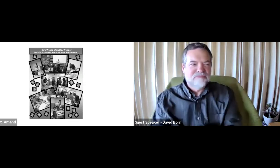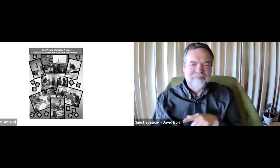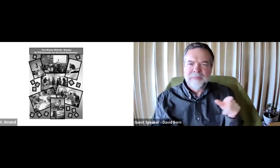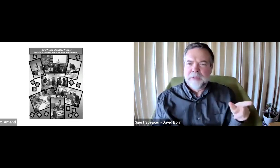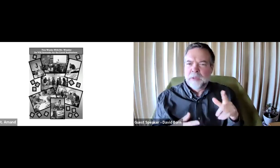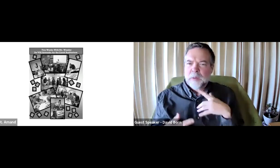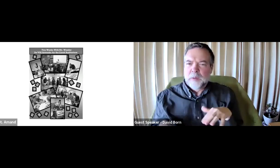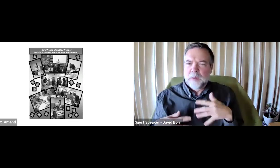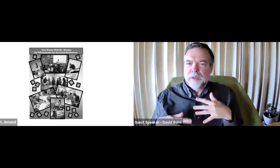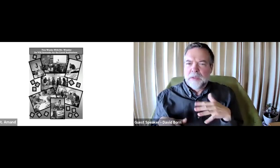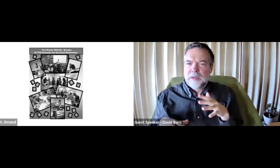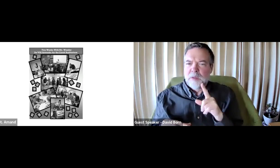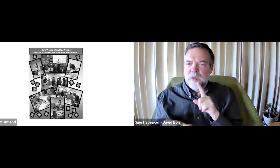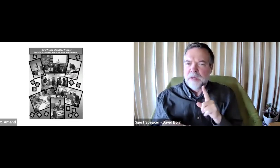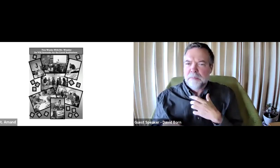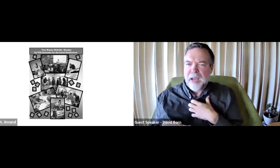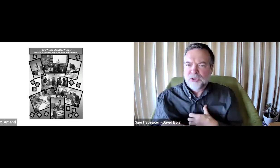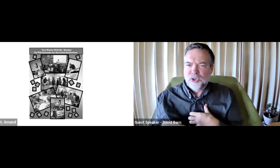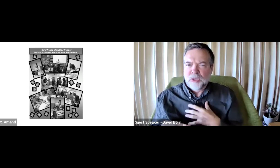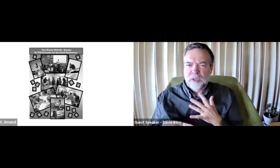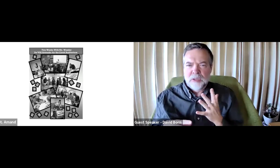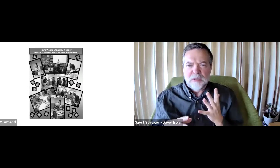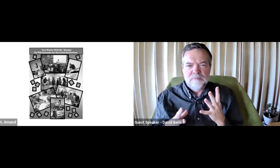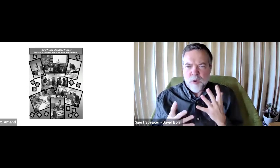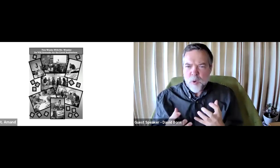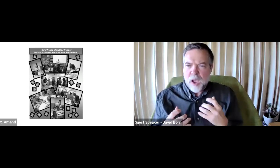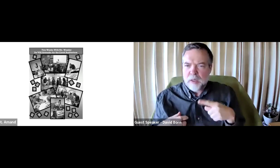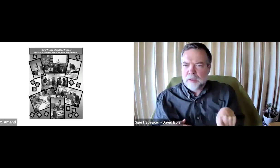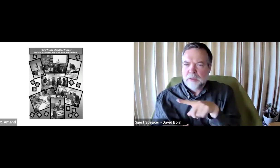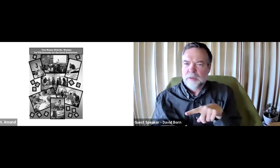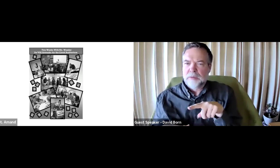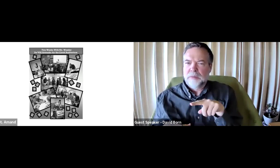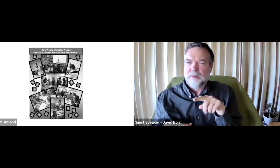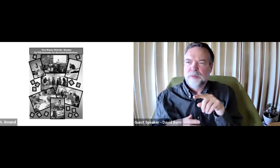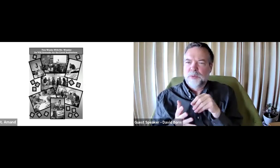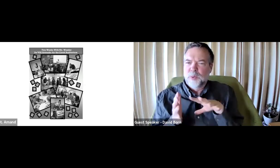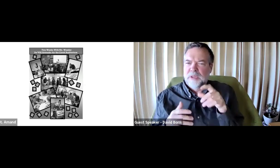and his use of ASL, and he was really passionate